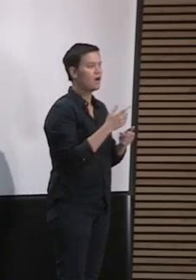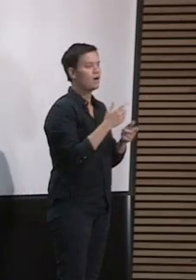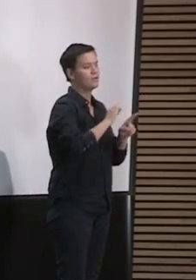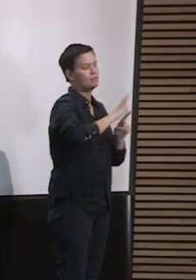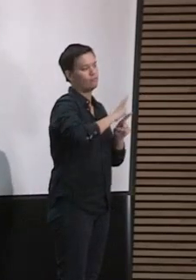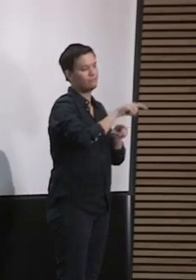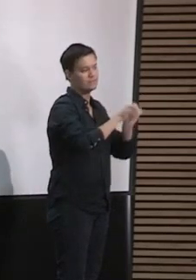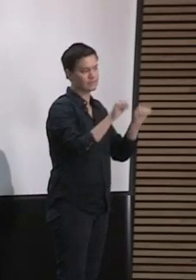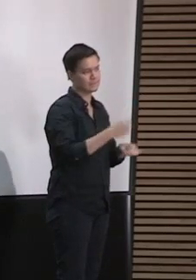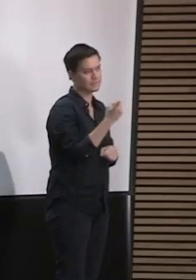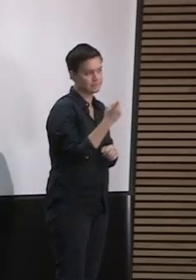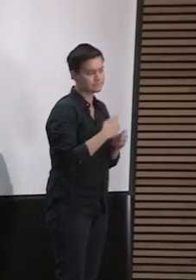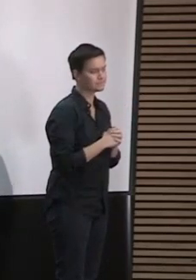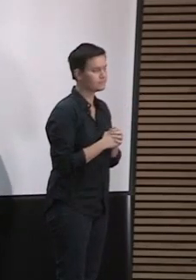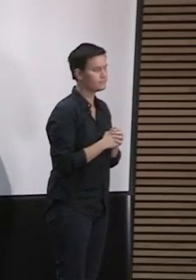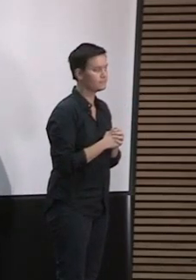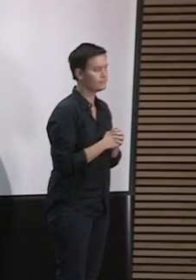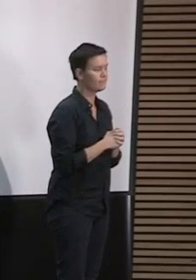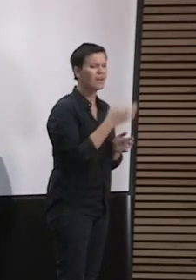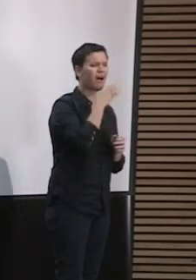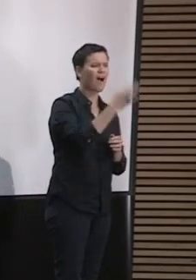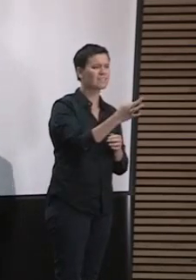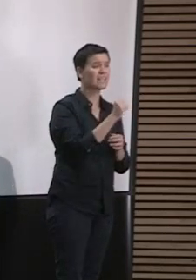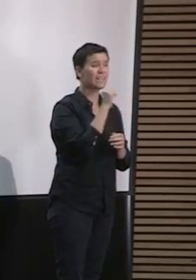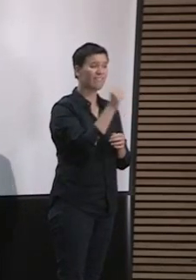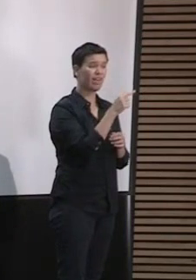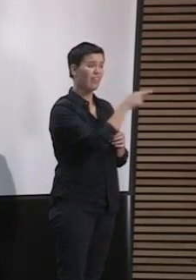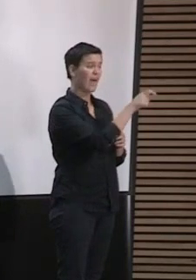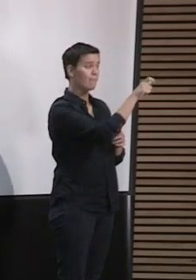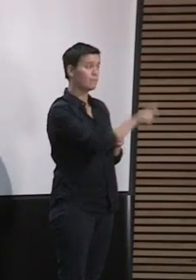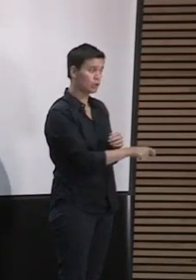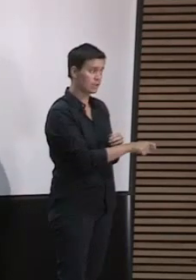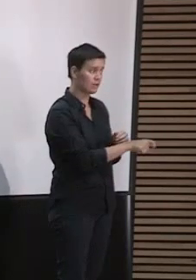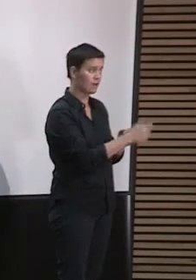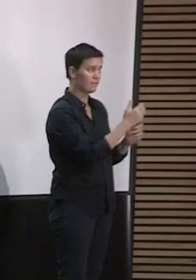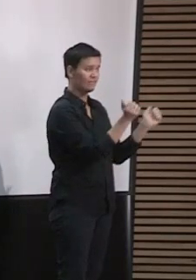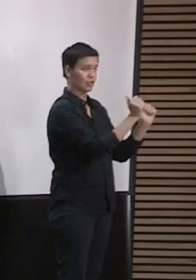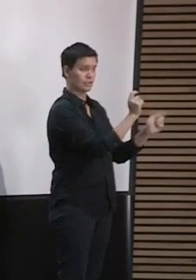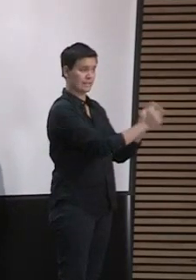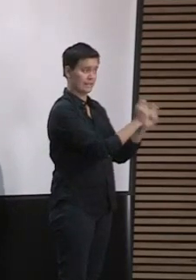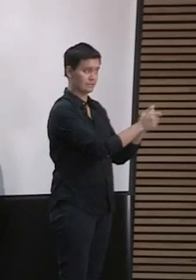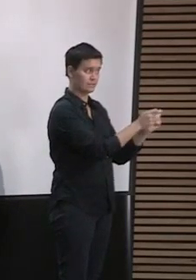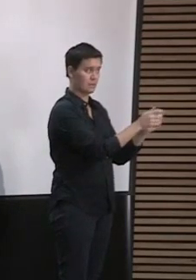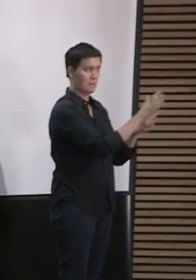So that person gets tested at a GP or CBAG